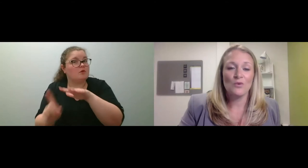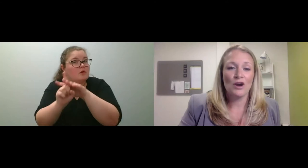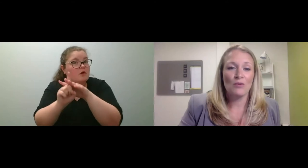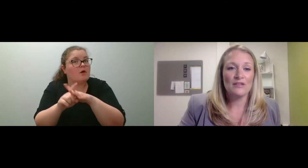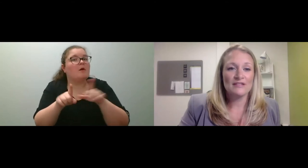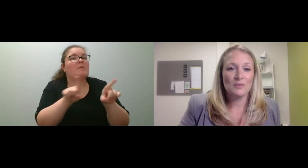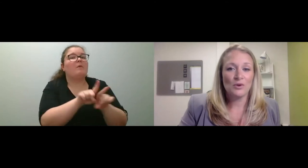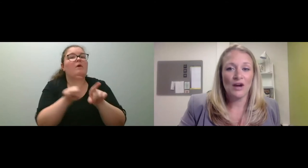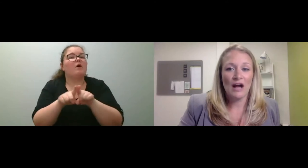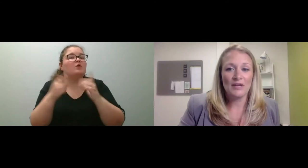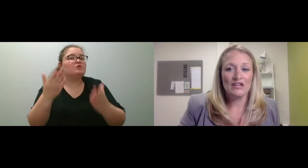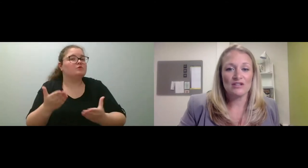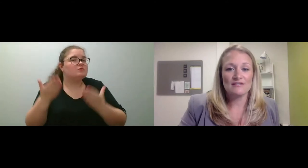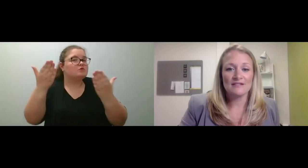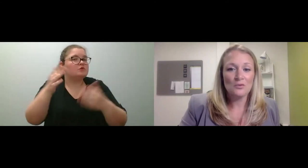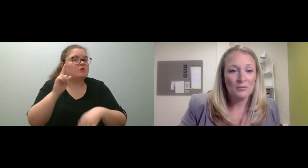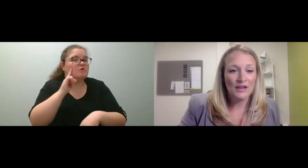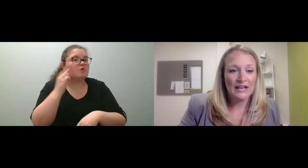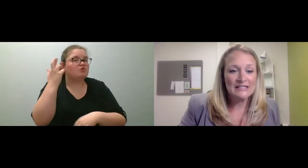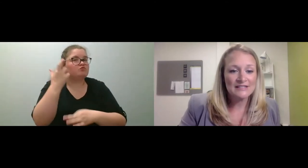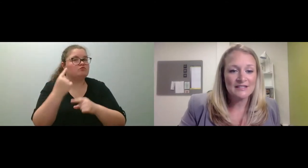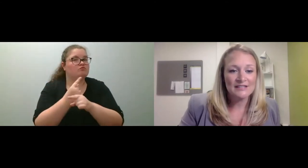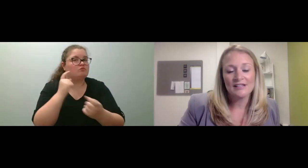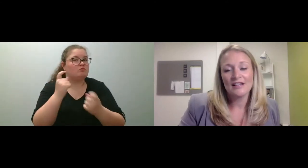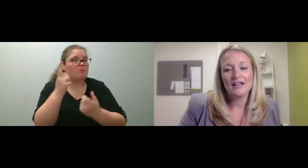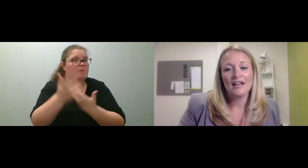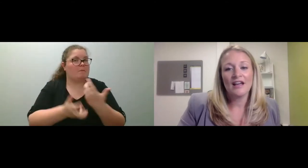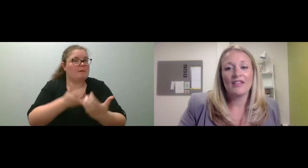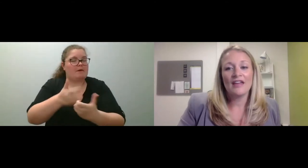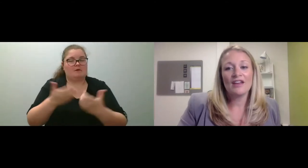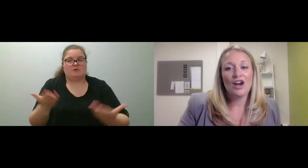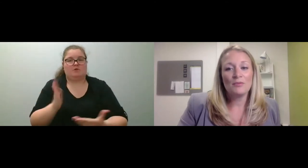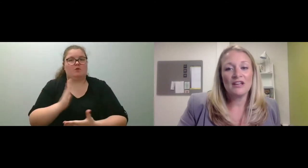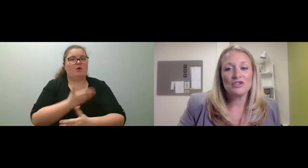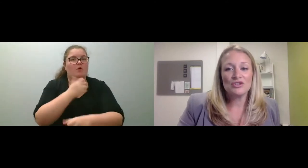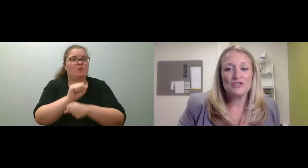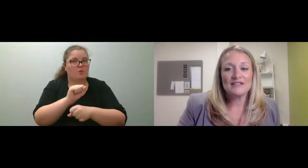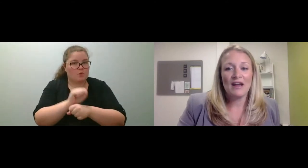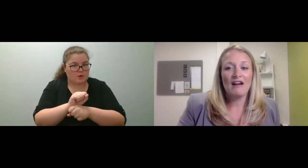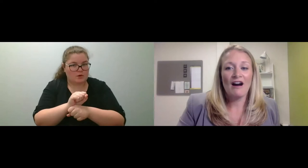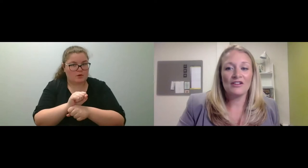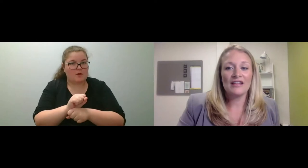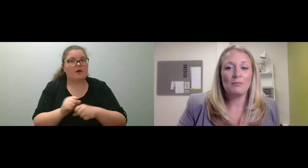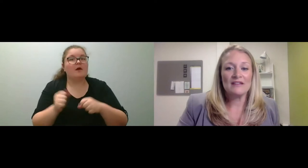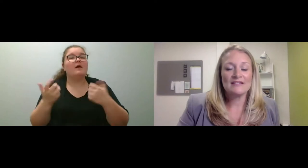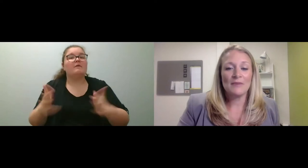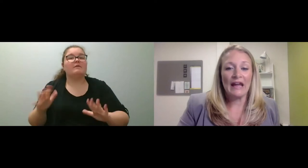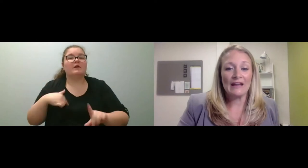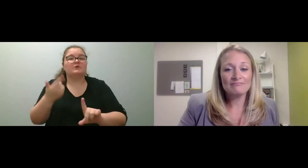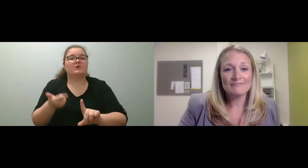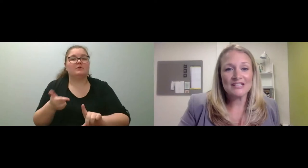for reasonable accommodations in the workplace. Then I'll be introducing my colleague Betsy Payne